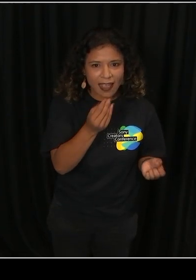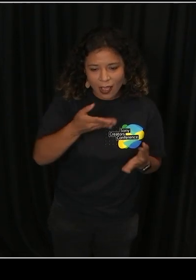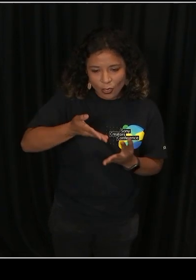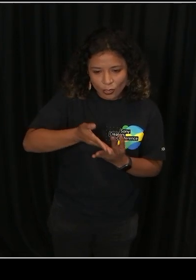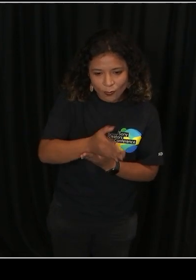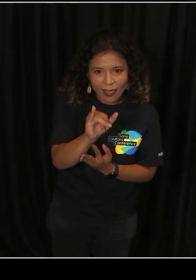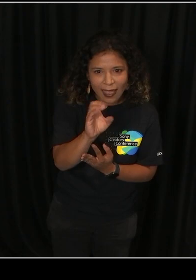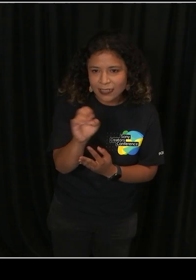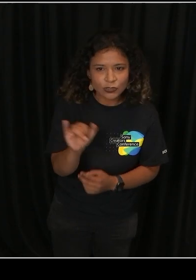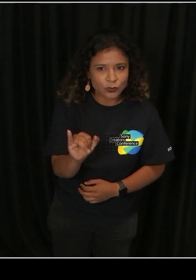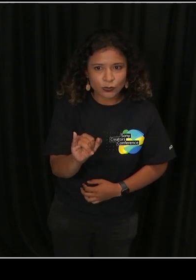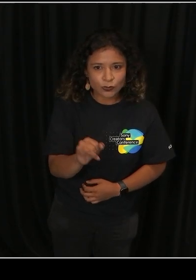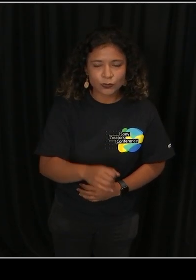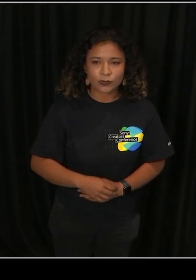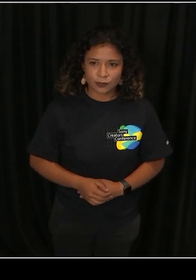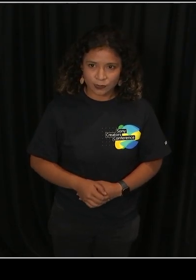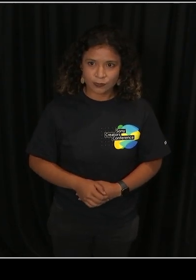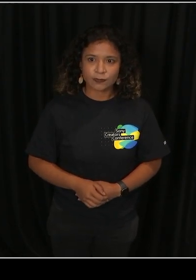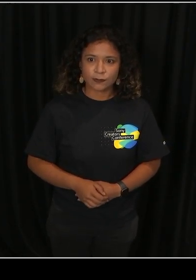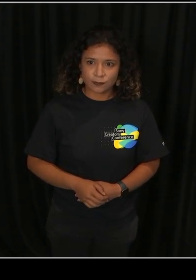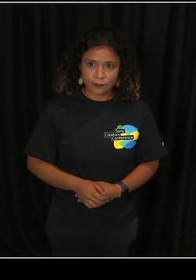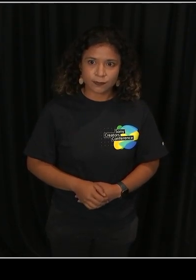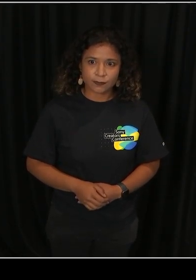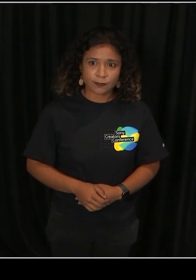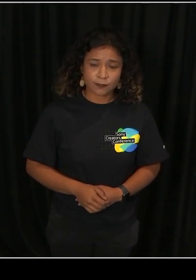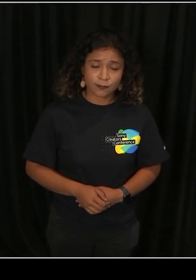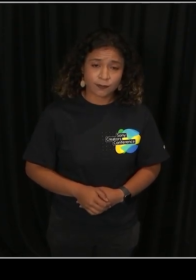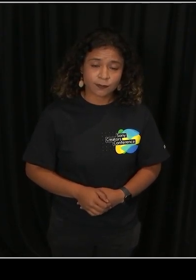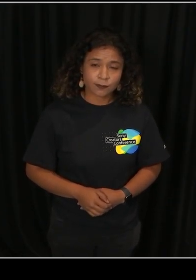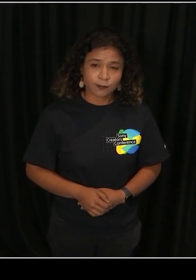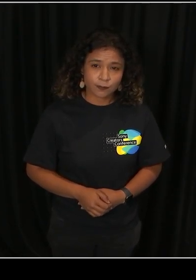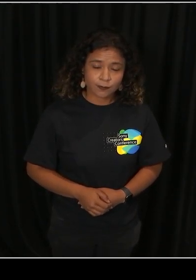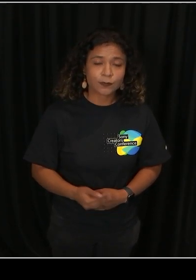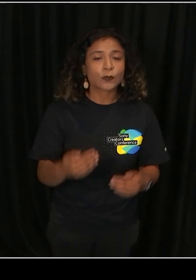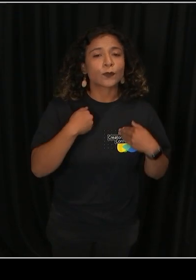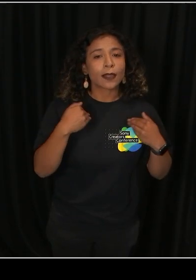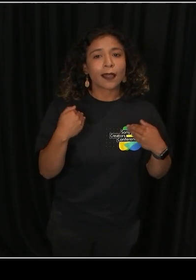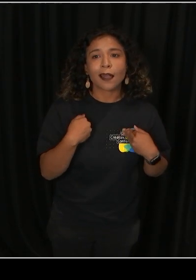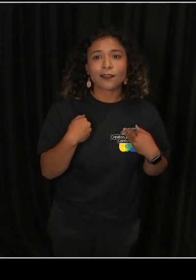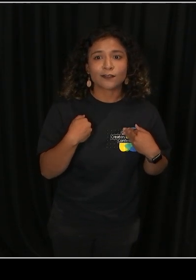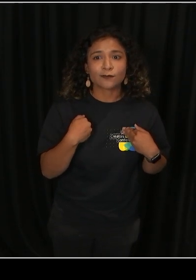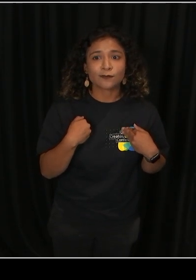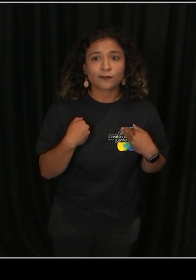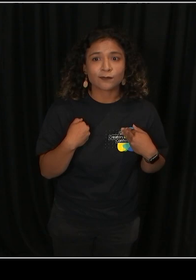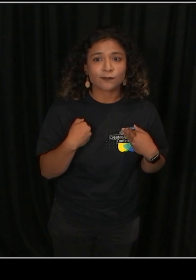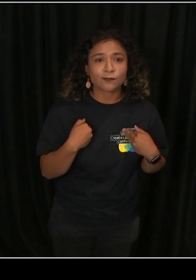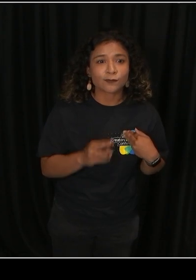And then after our machine learning algorithms do their jobs, we have the output on the right, which is